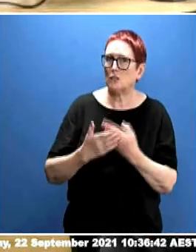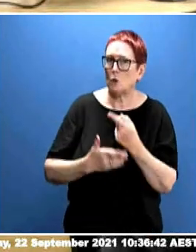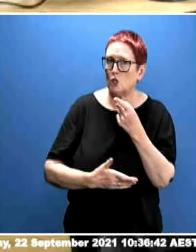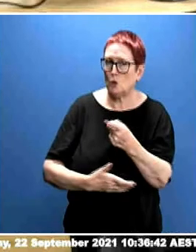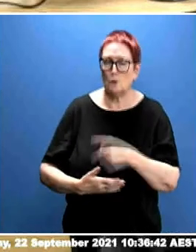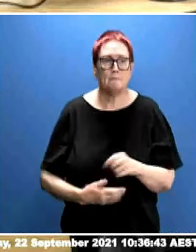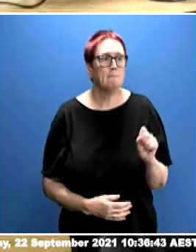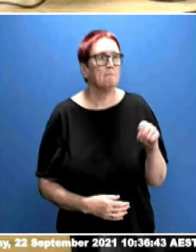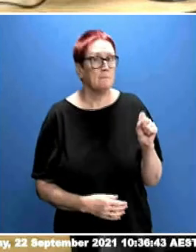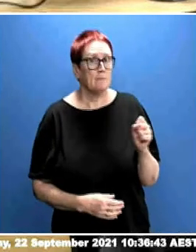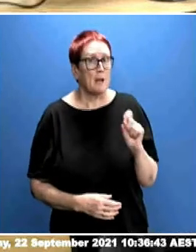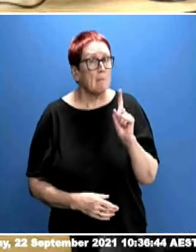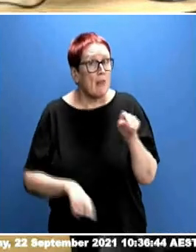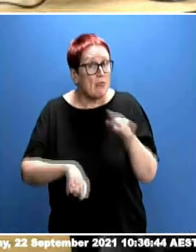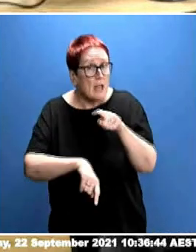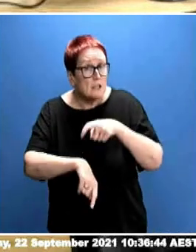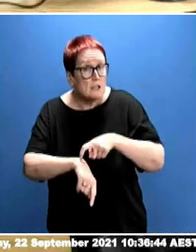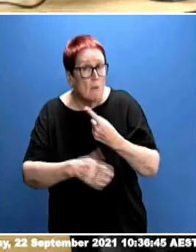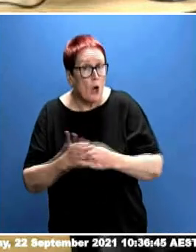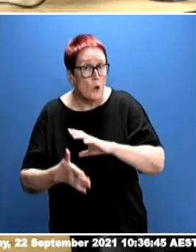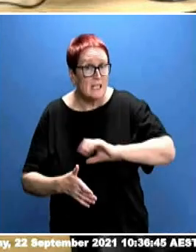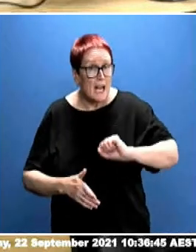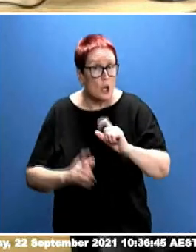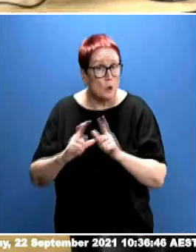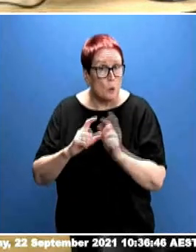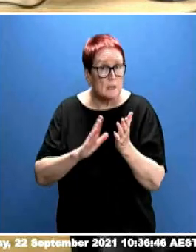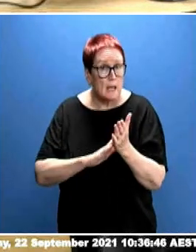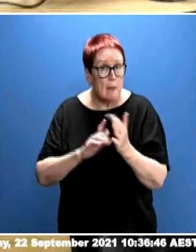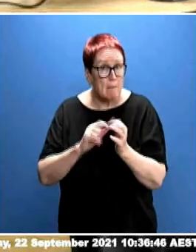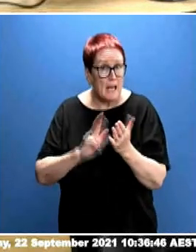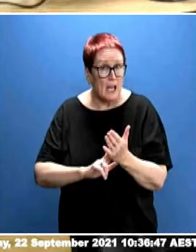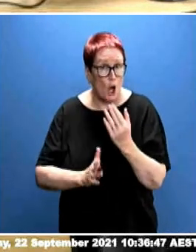But only Megan was removed at that point in time? That's right.